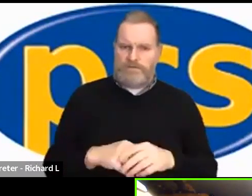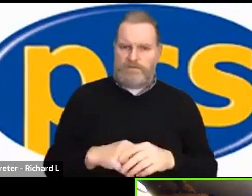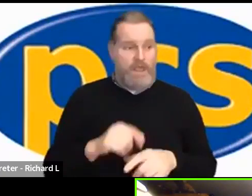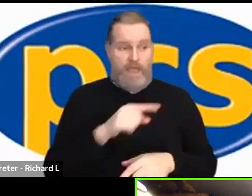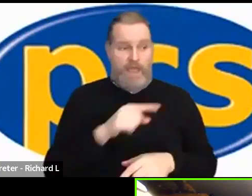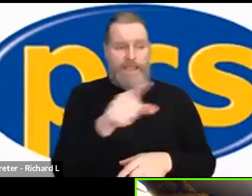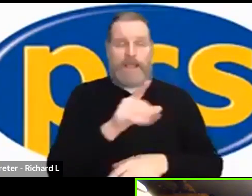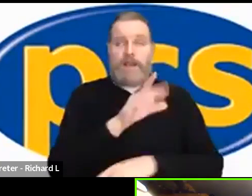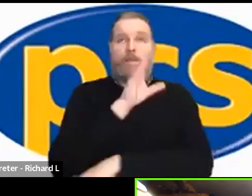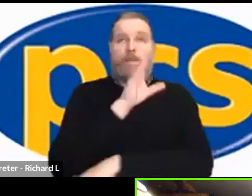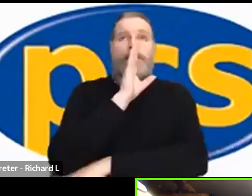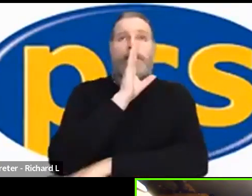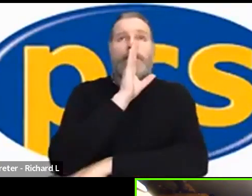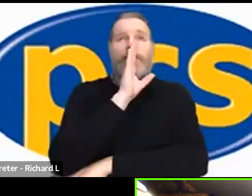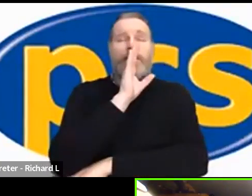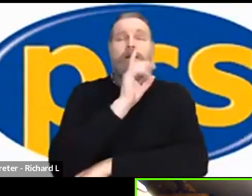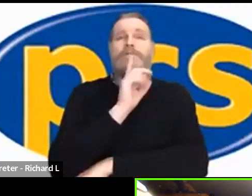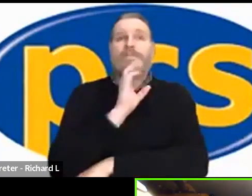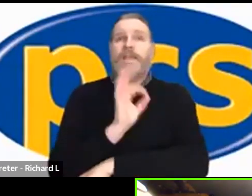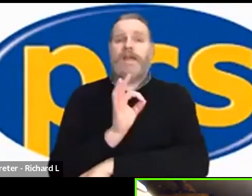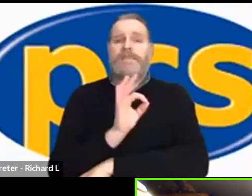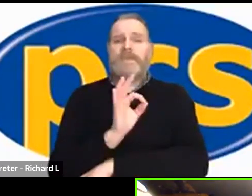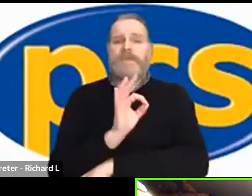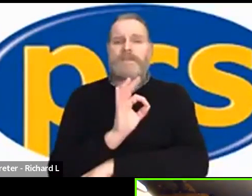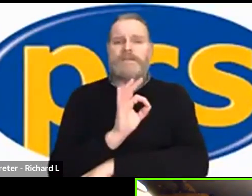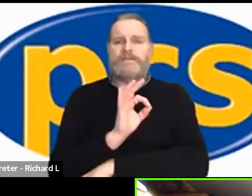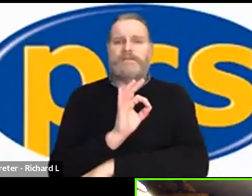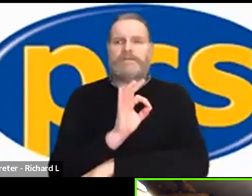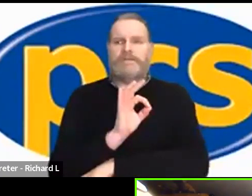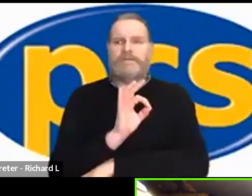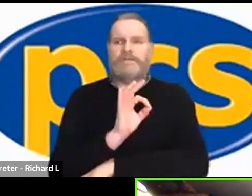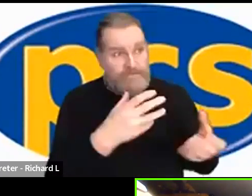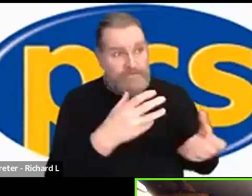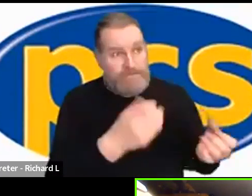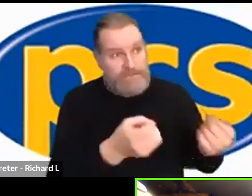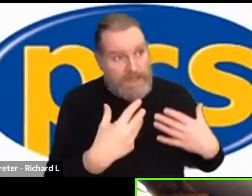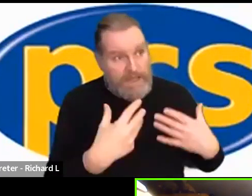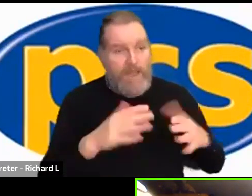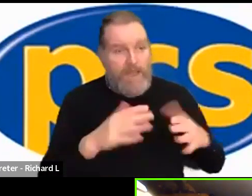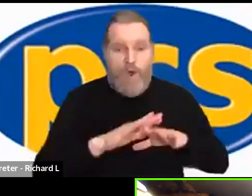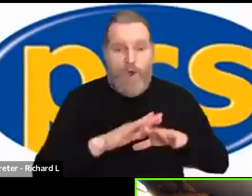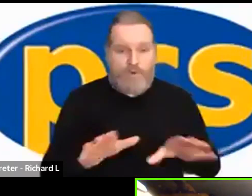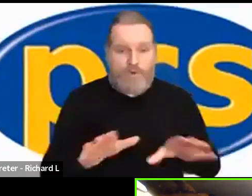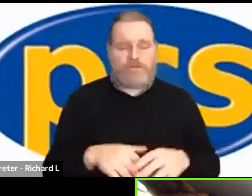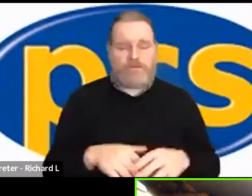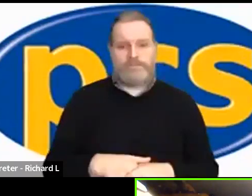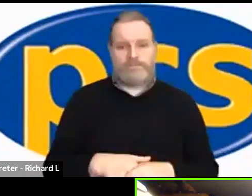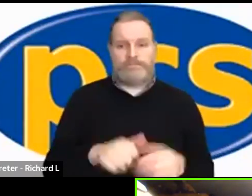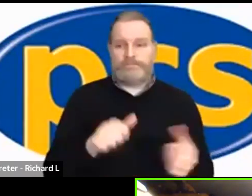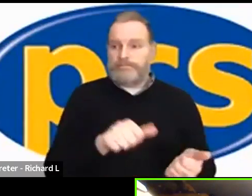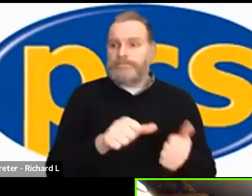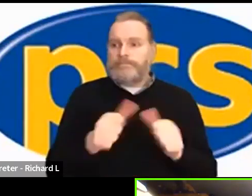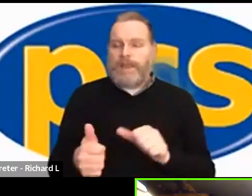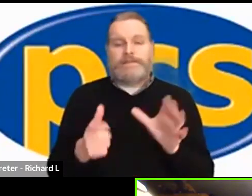Is saying that Staff saying that Staff attain the right not to inform you nform me whether they're on strike or not. Which is it? And that's Mike d Mike D. Robbie. What Amanda